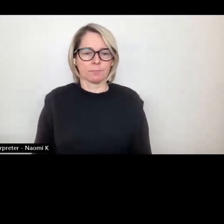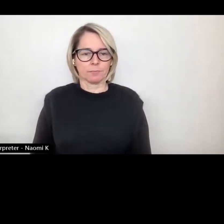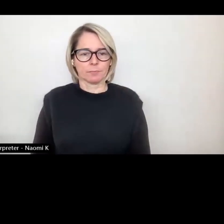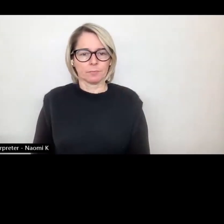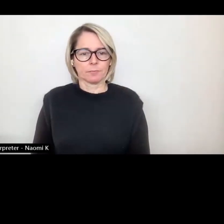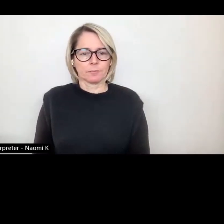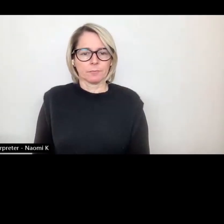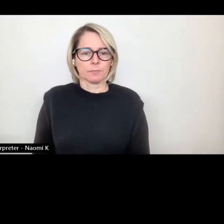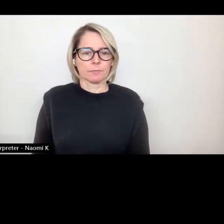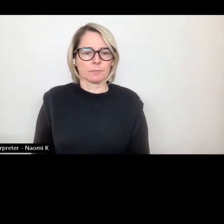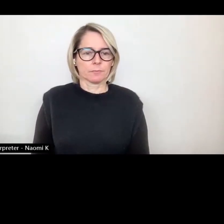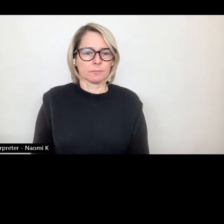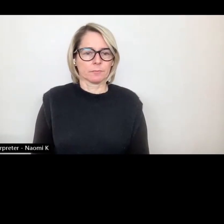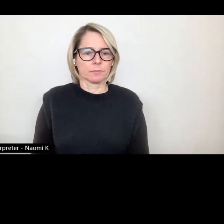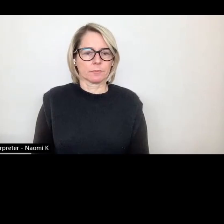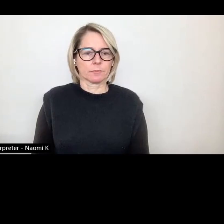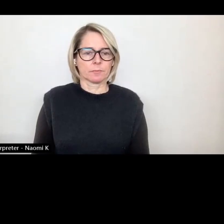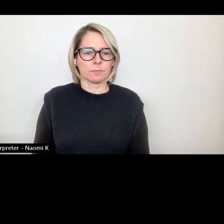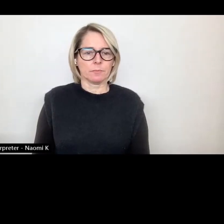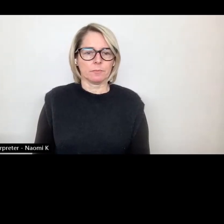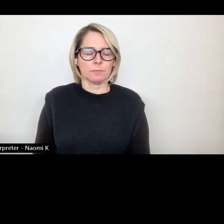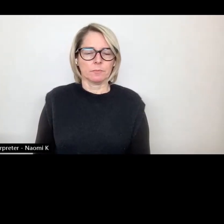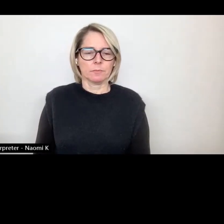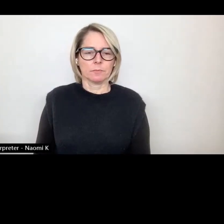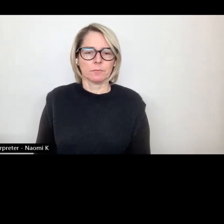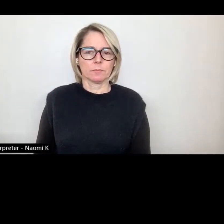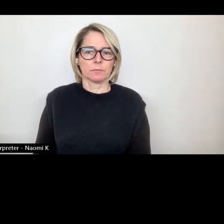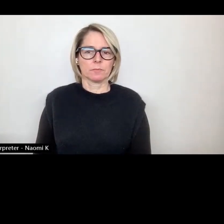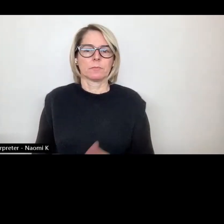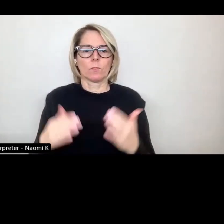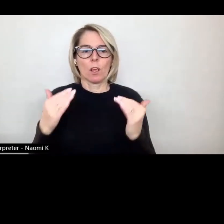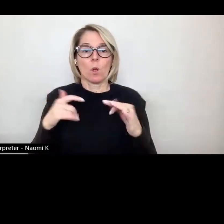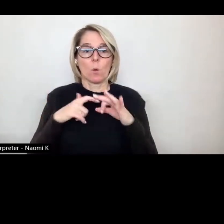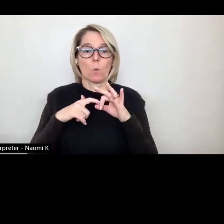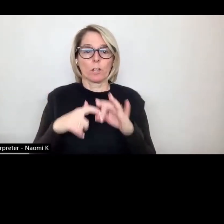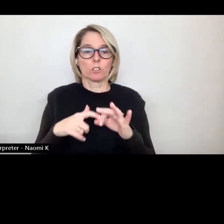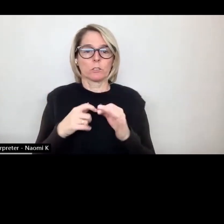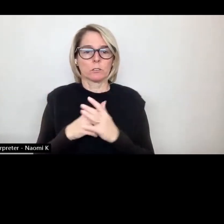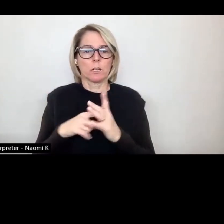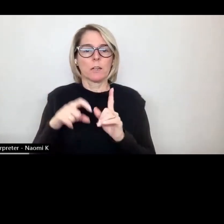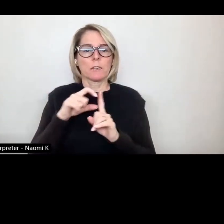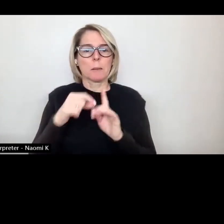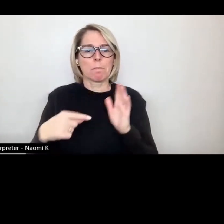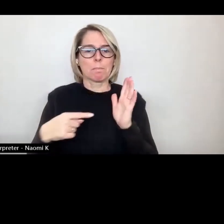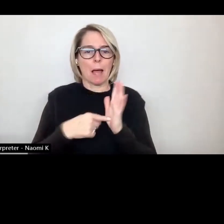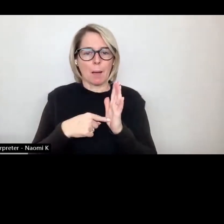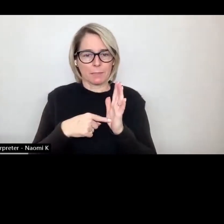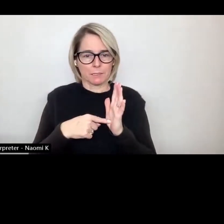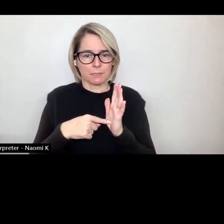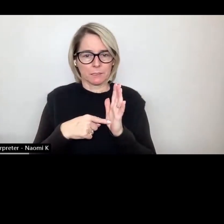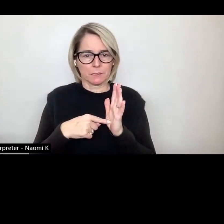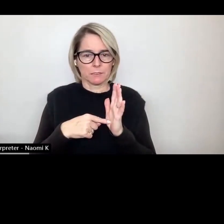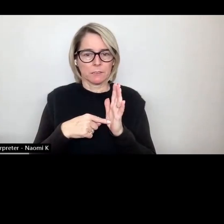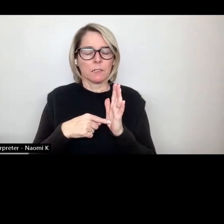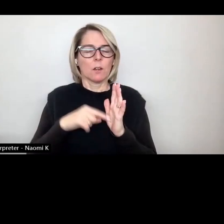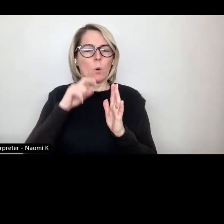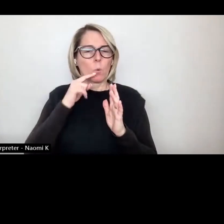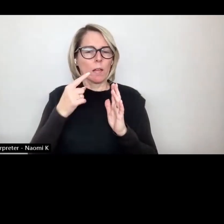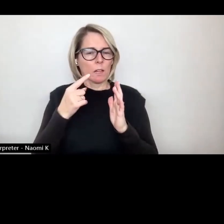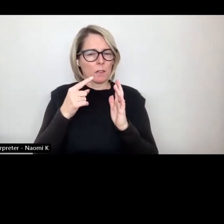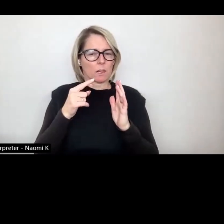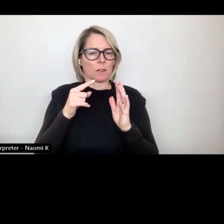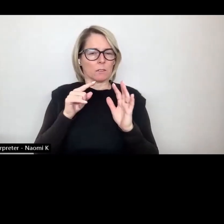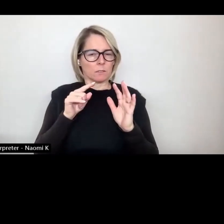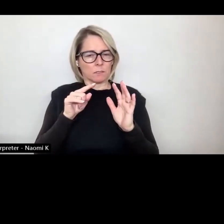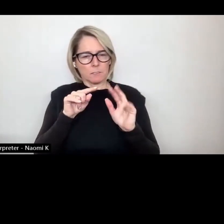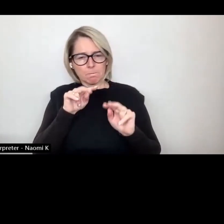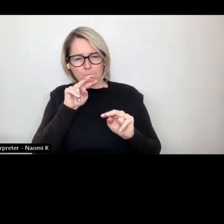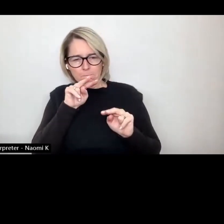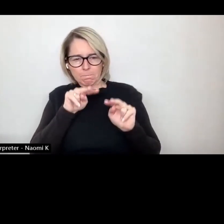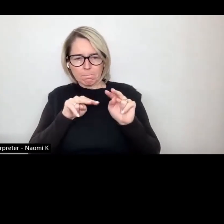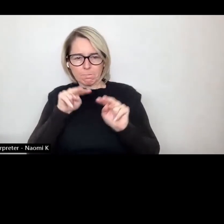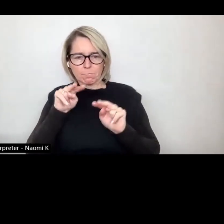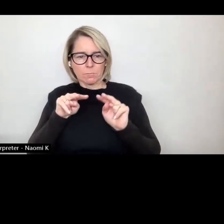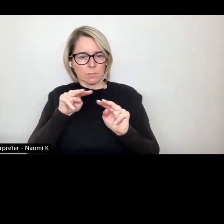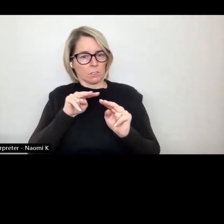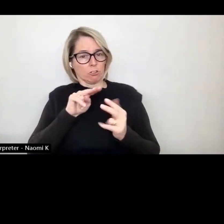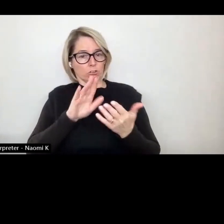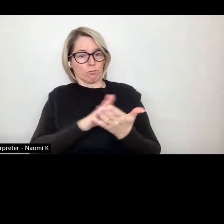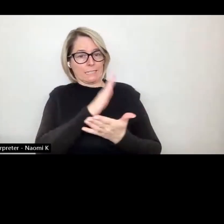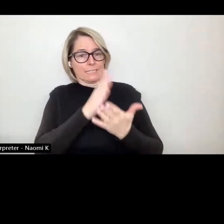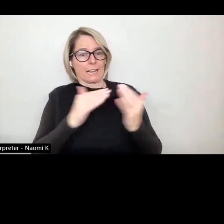There's another question about how will the department gauge what is a realistic level of service delivery in a region in order to compare potential applications?